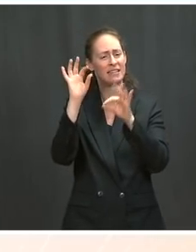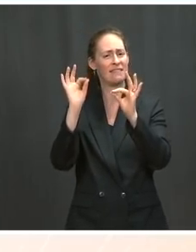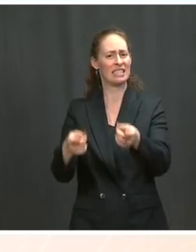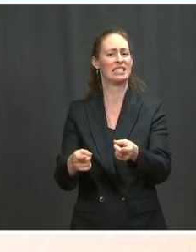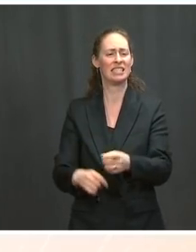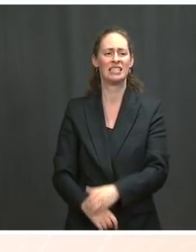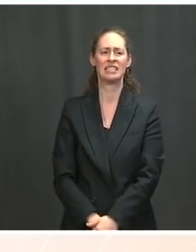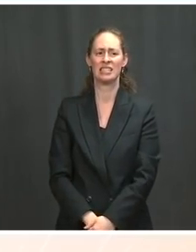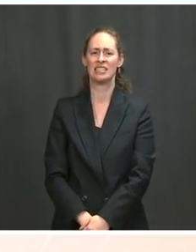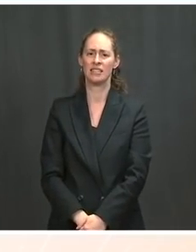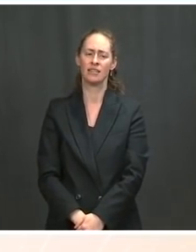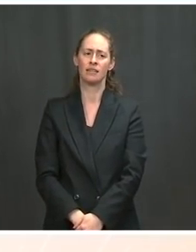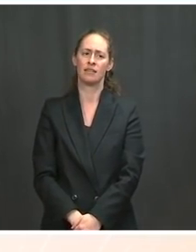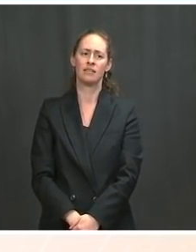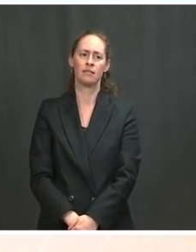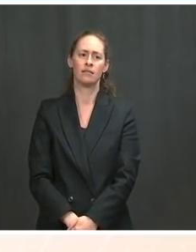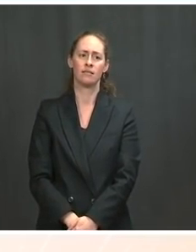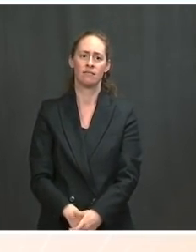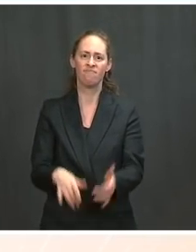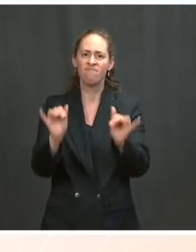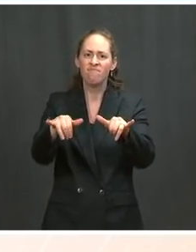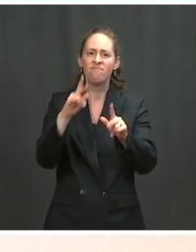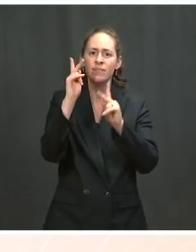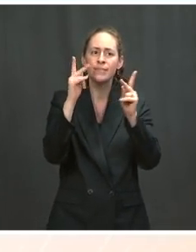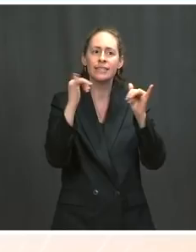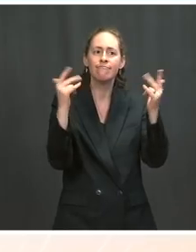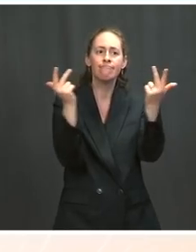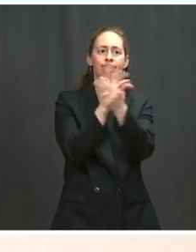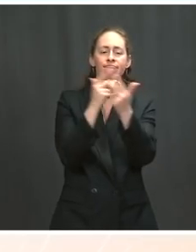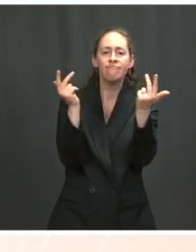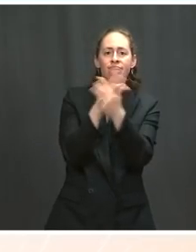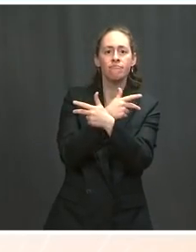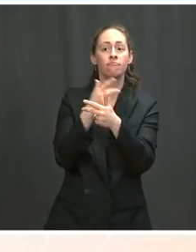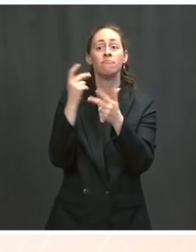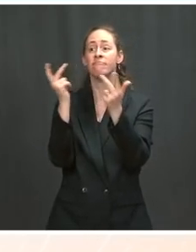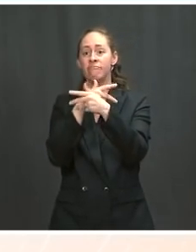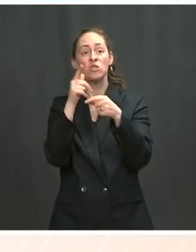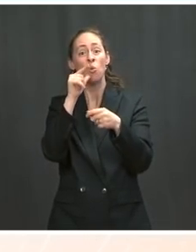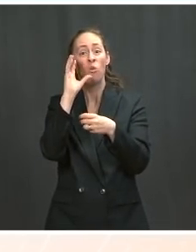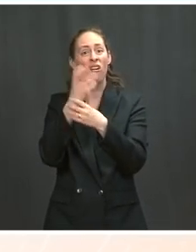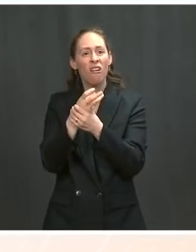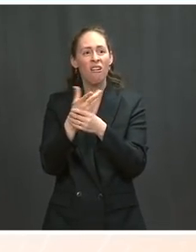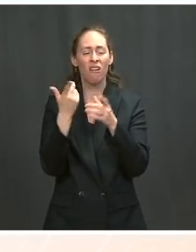are up to the standard that we should have in this country in one of the most competitive